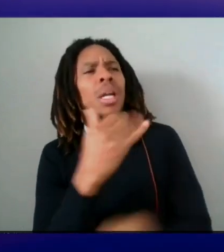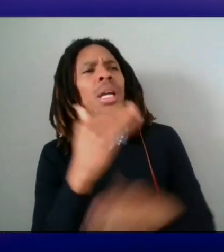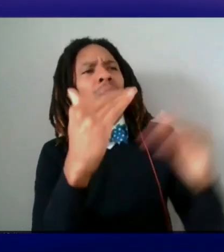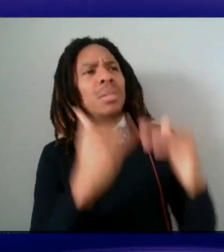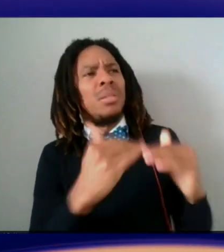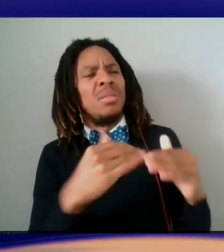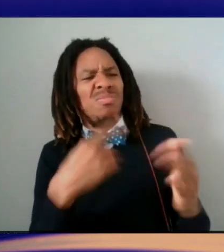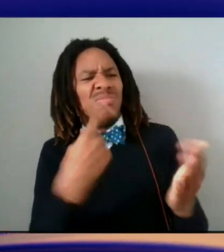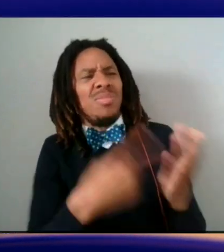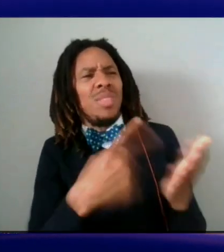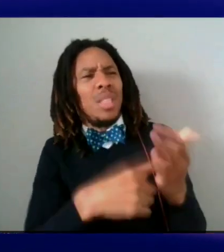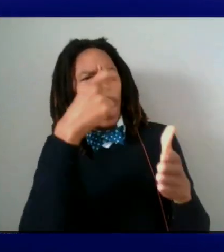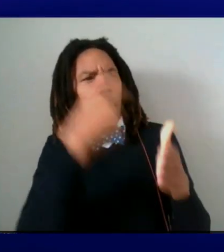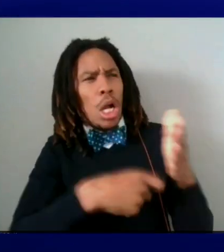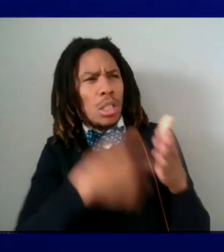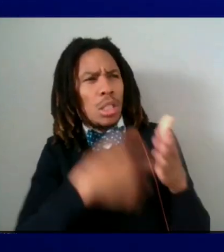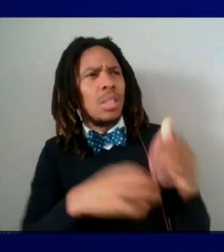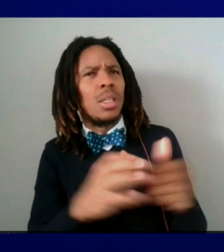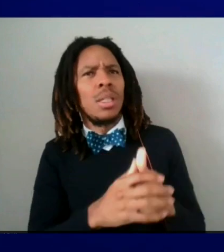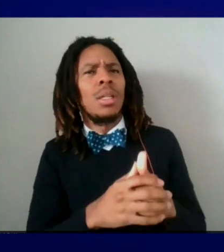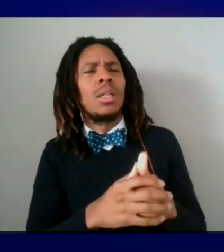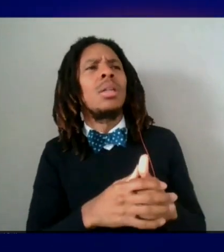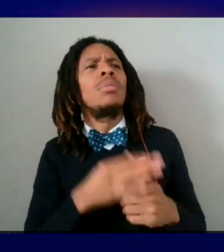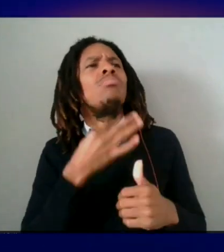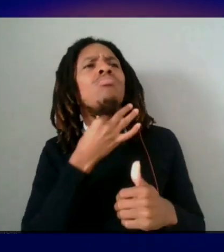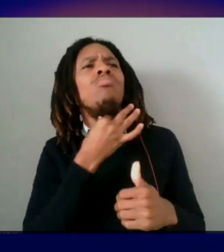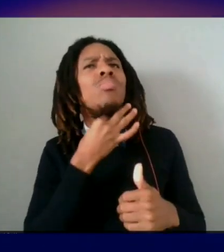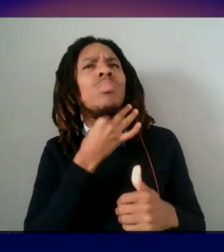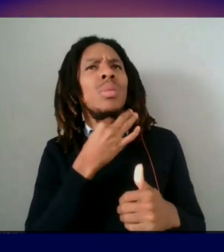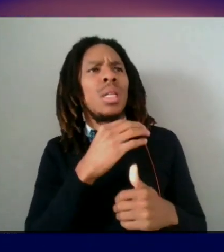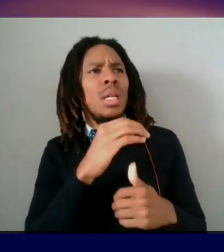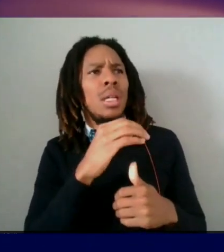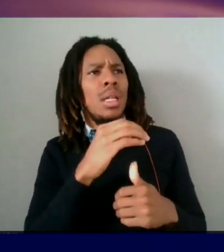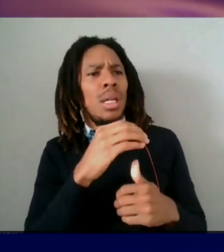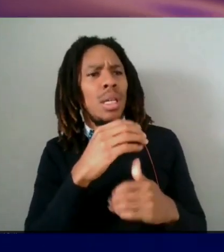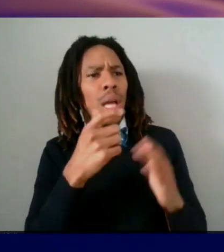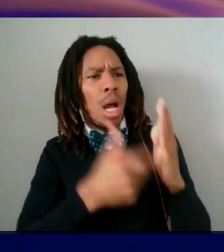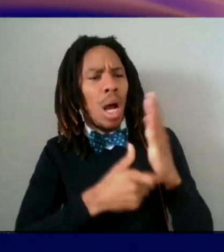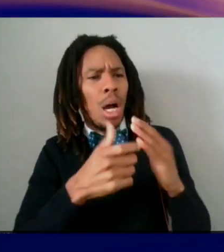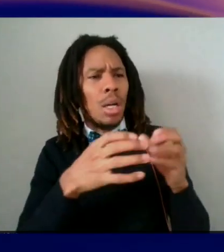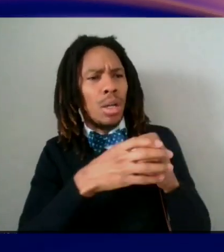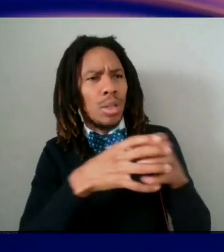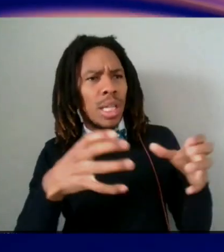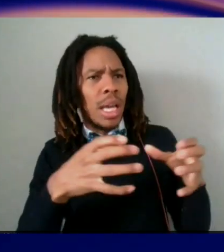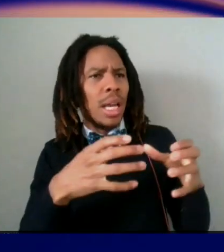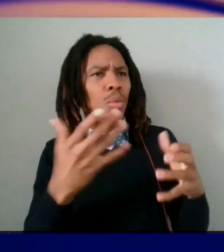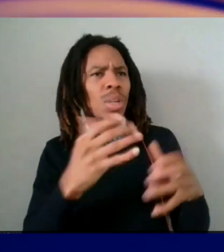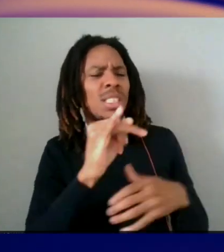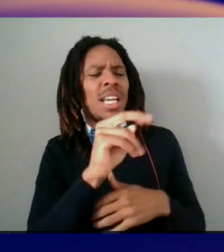So what is the interplay of the auto scaling and the cost to our customers? Yeah.